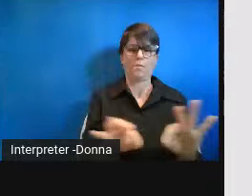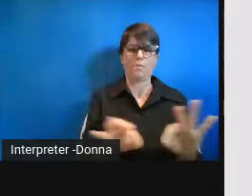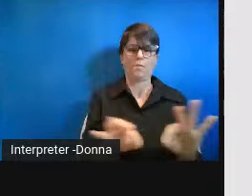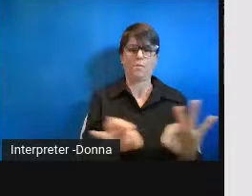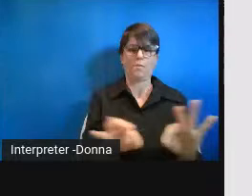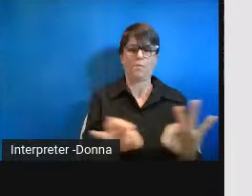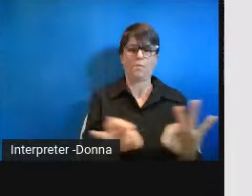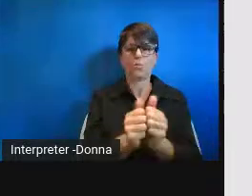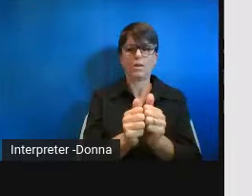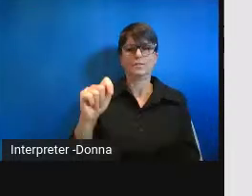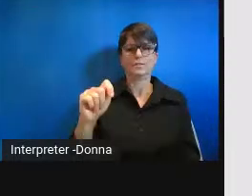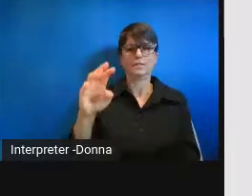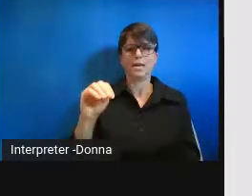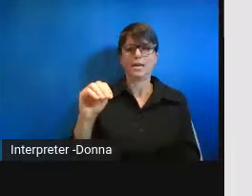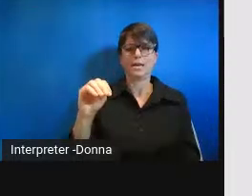statement from the